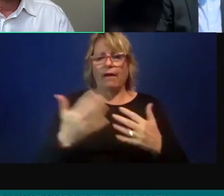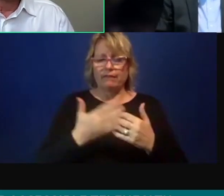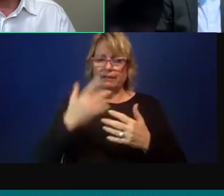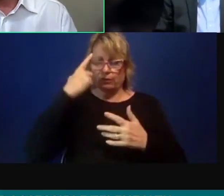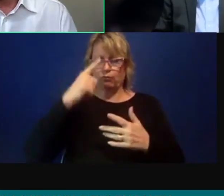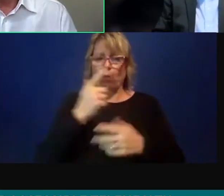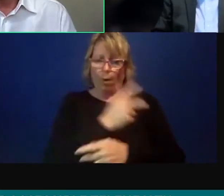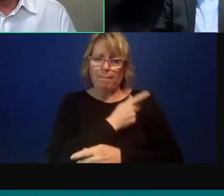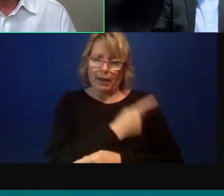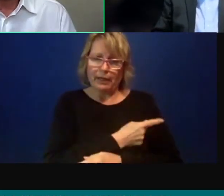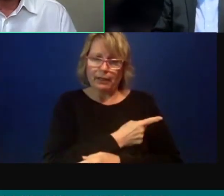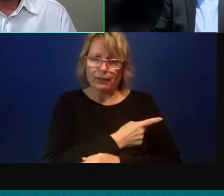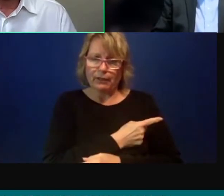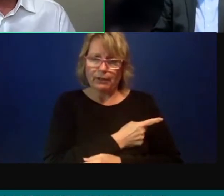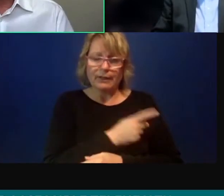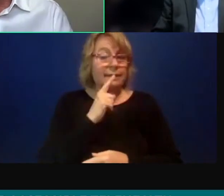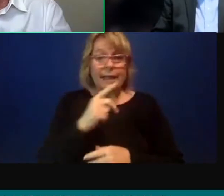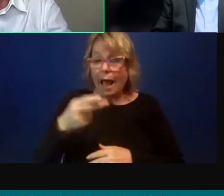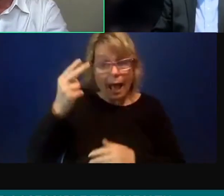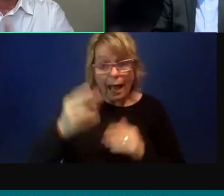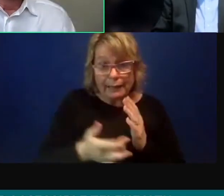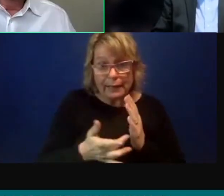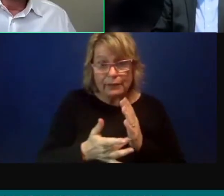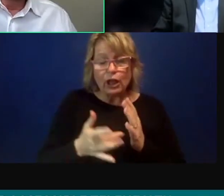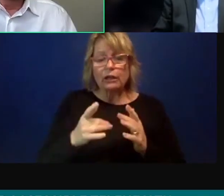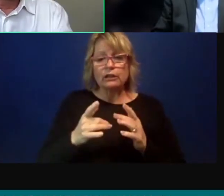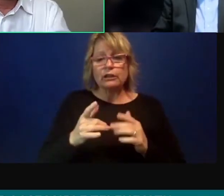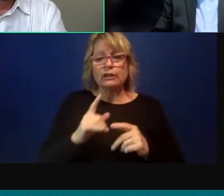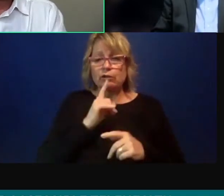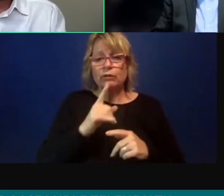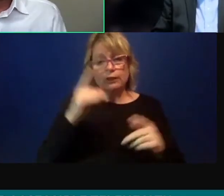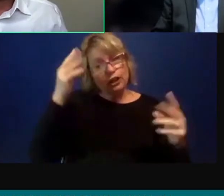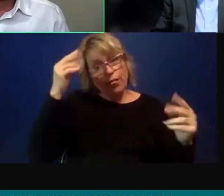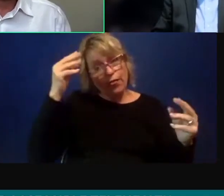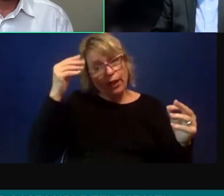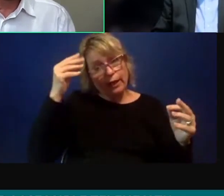this is not high technology, this is just thinking on your feet in terms of what you